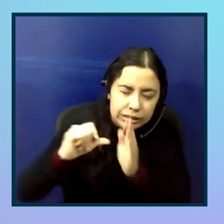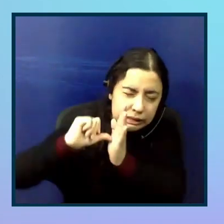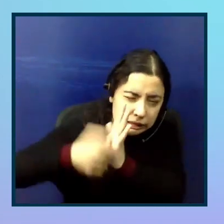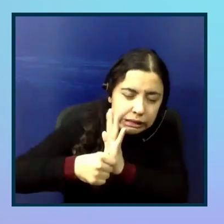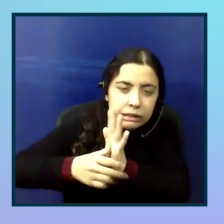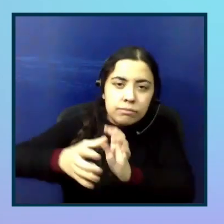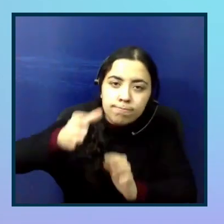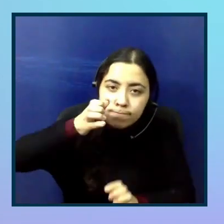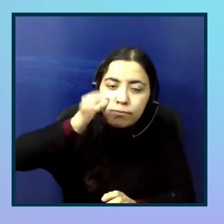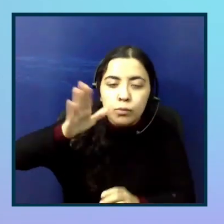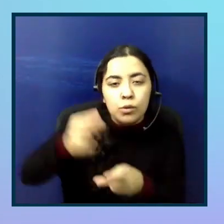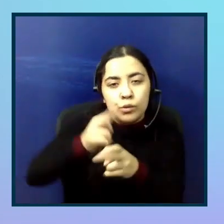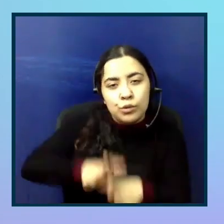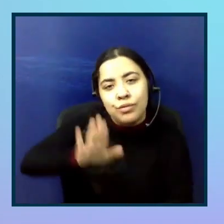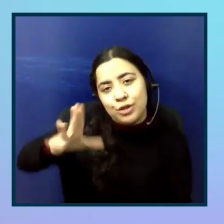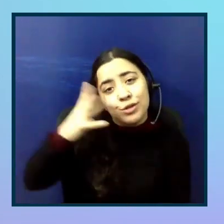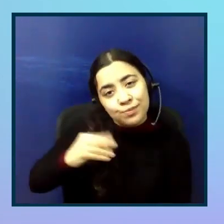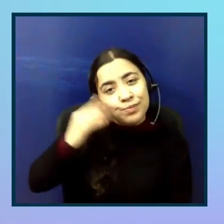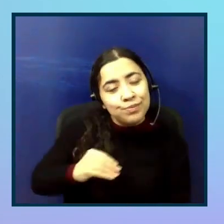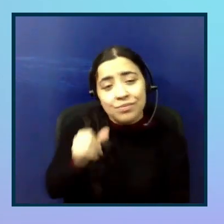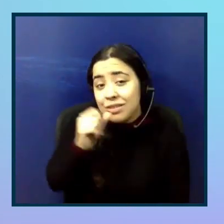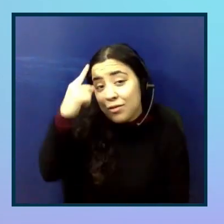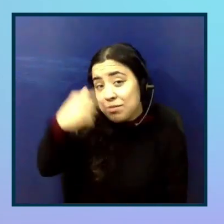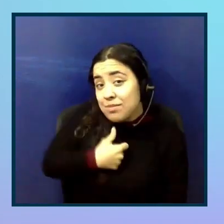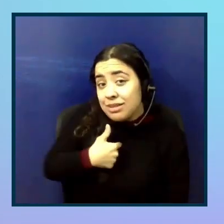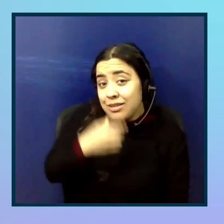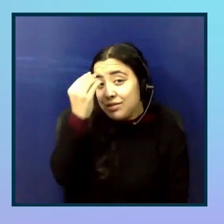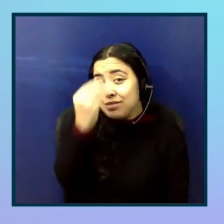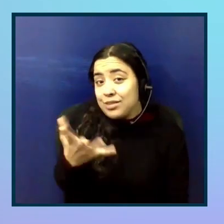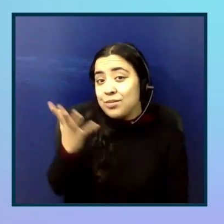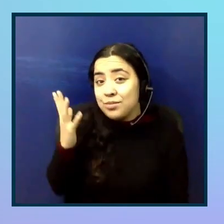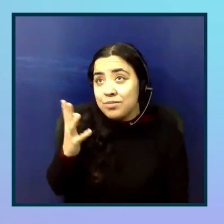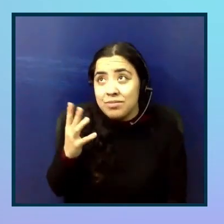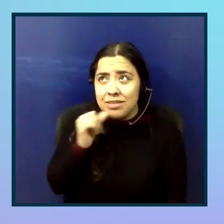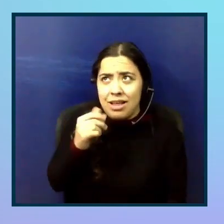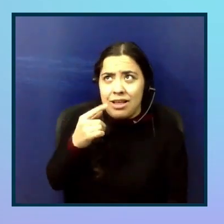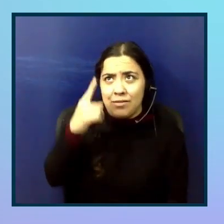It's not for me to tell anyone what their experience is.